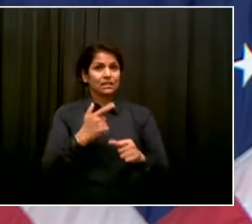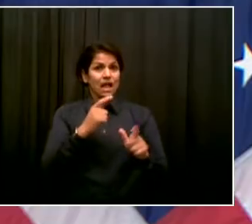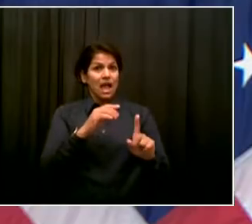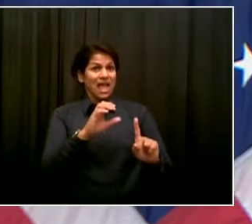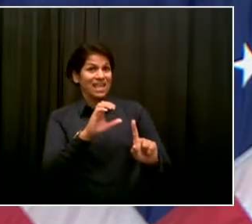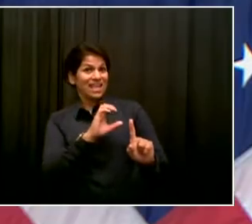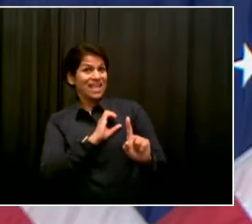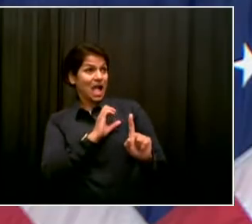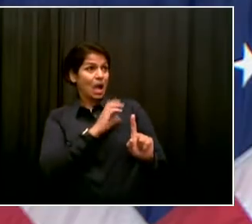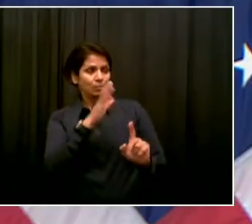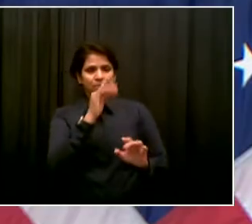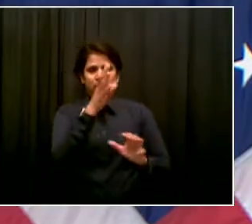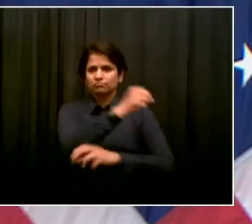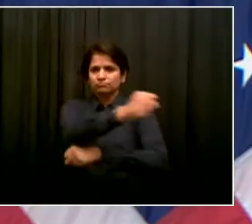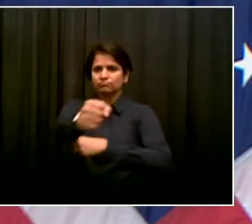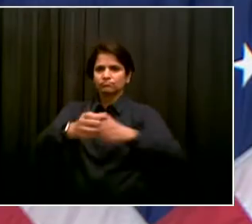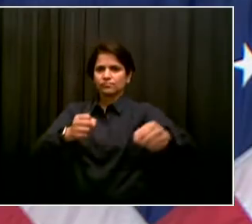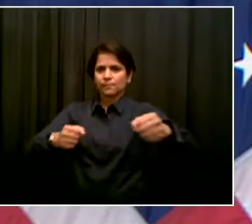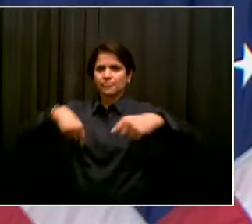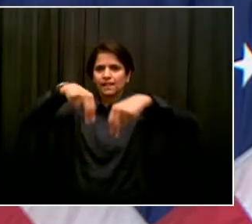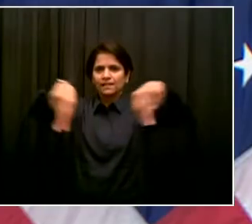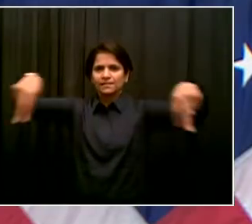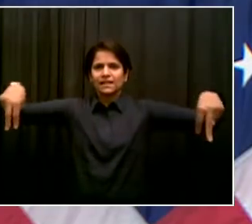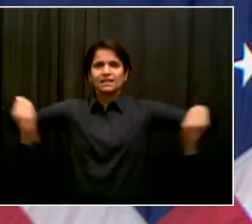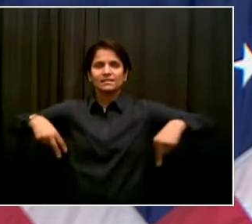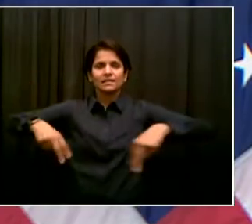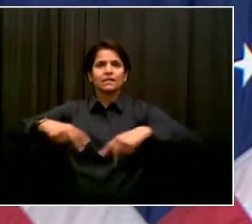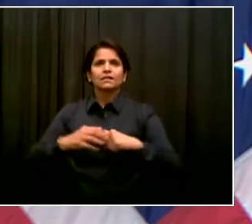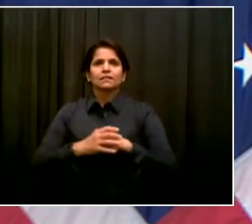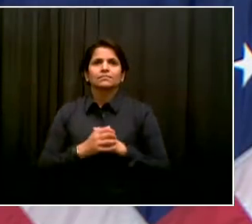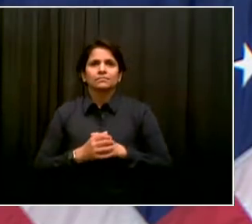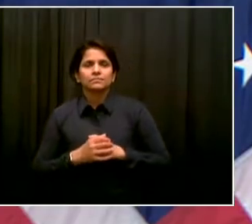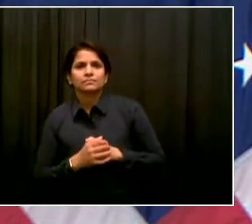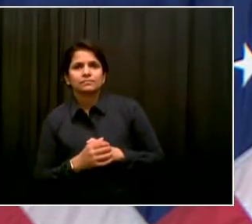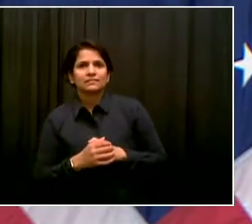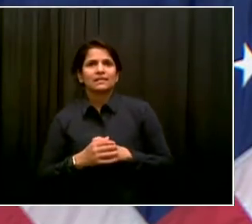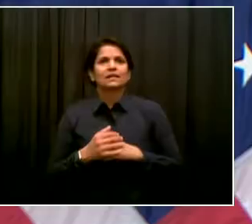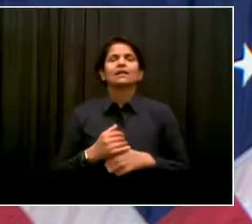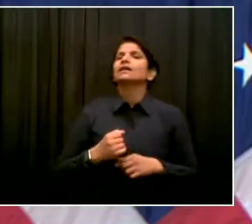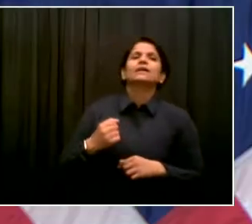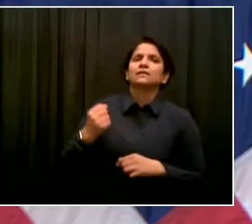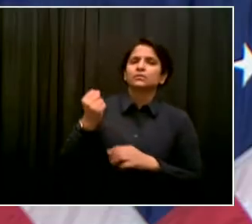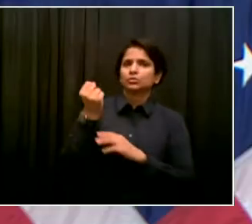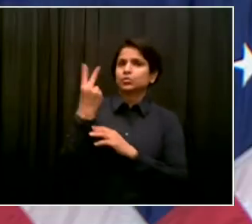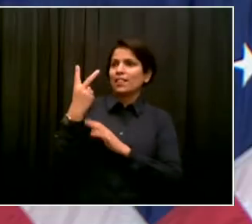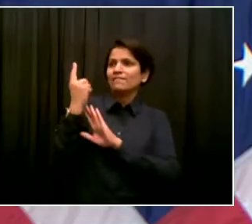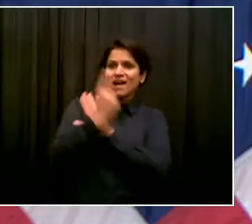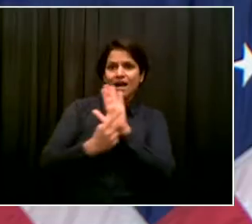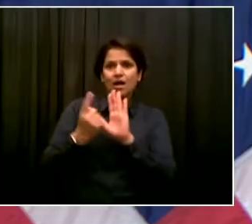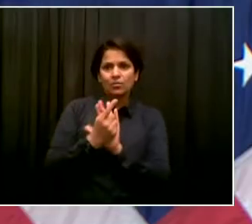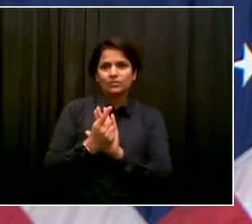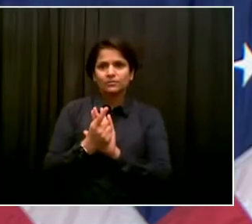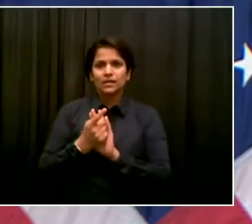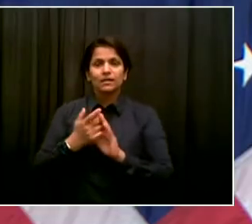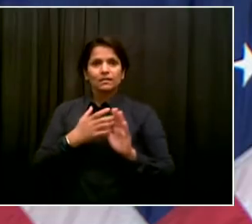THERE'S A DIFFERENT SCENARIO, HOW DO WE DEPLOY OFFICERS AND WE HAVEN'T GONE TO 12-HOUR TOURS YET.